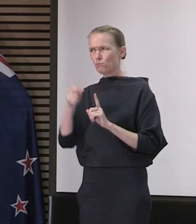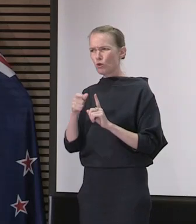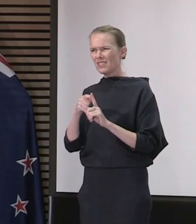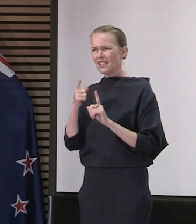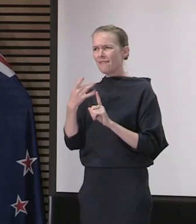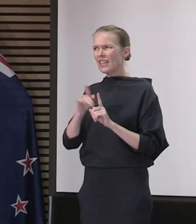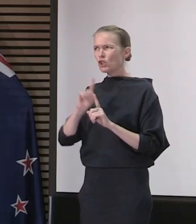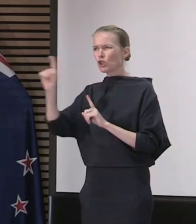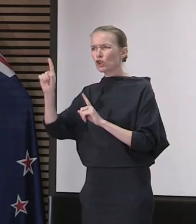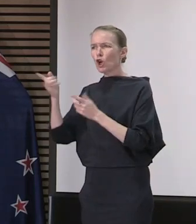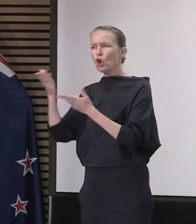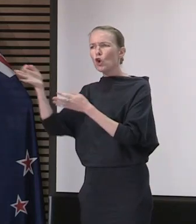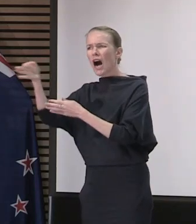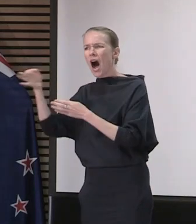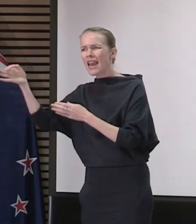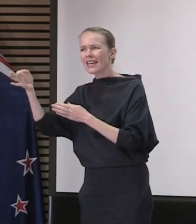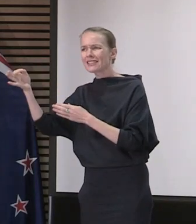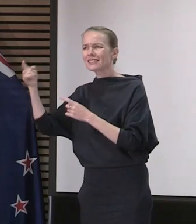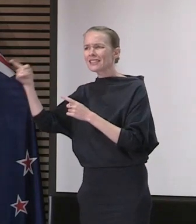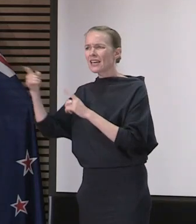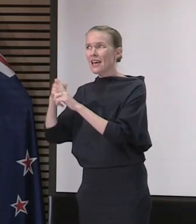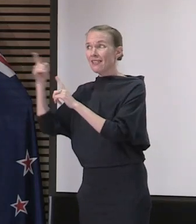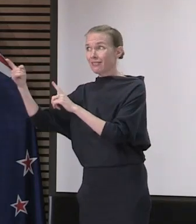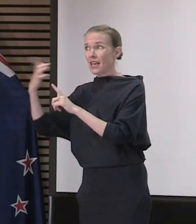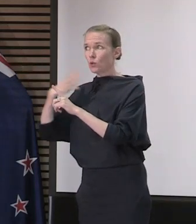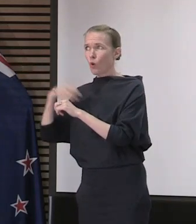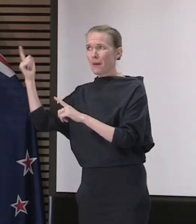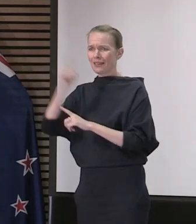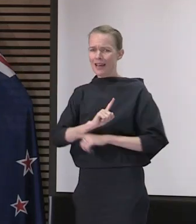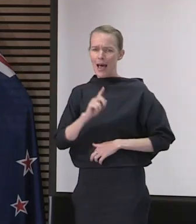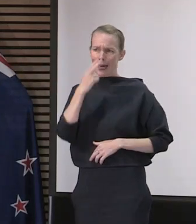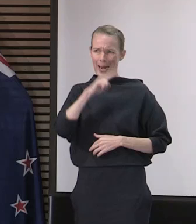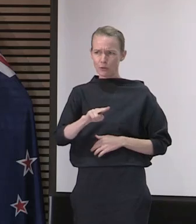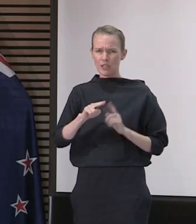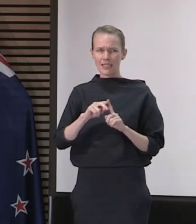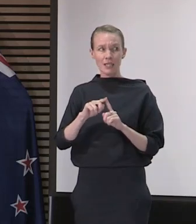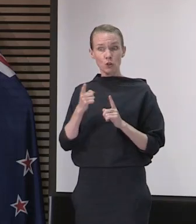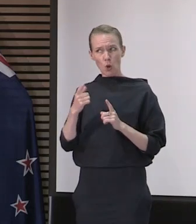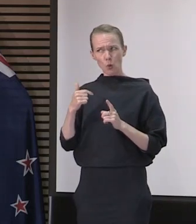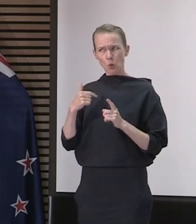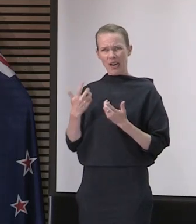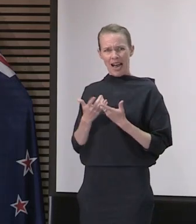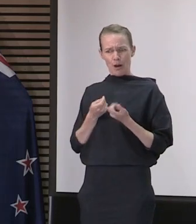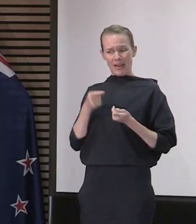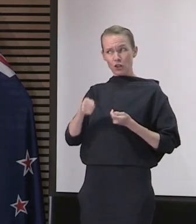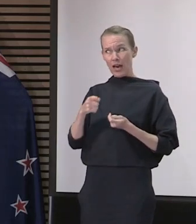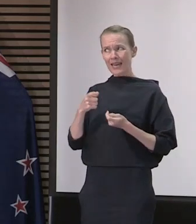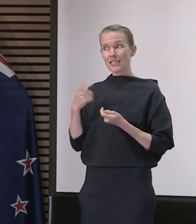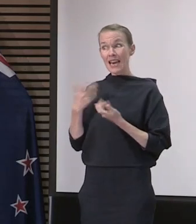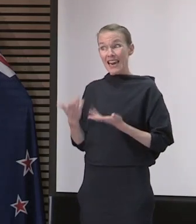Cook Islands, are you contact tracing that case in Nelson, and obviously trying to